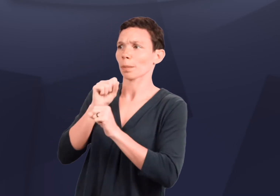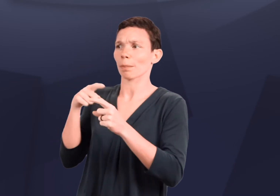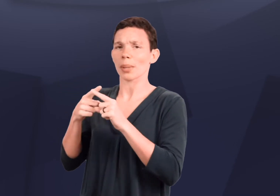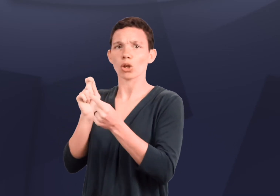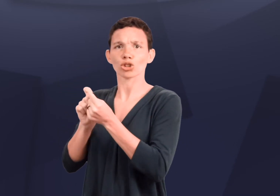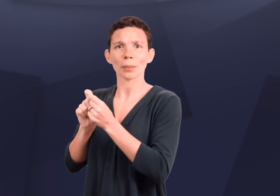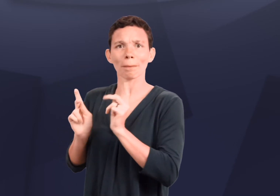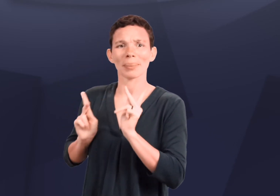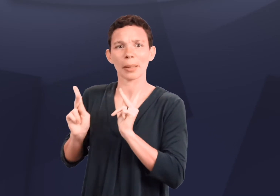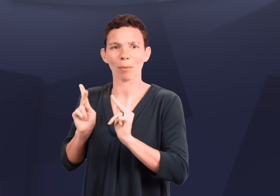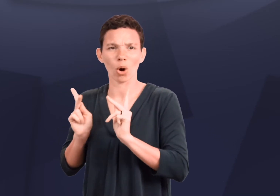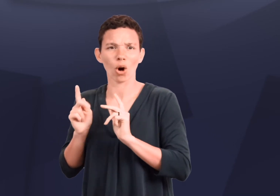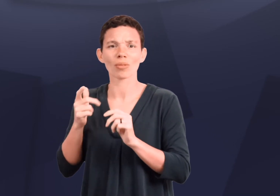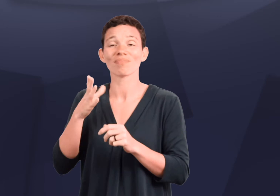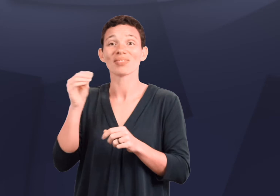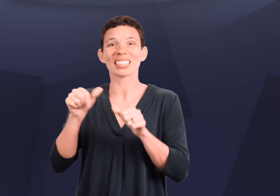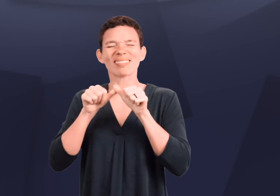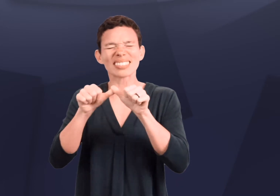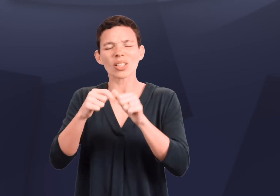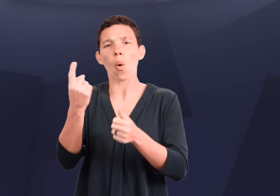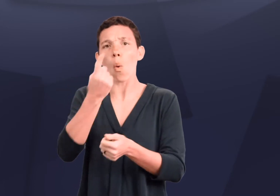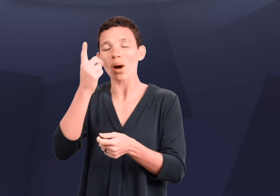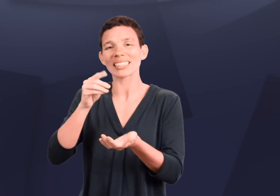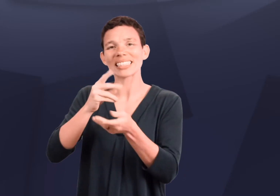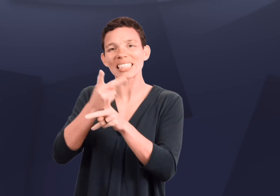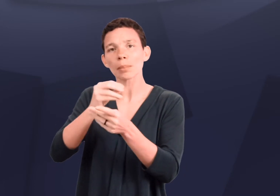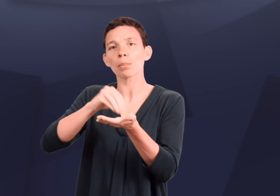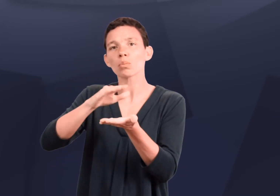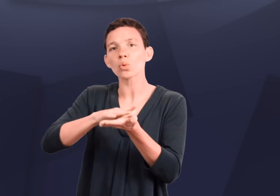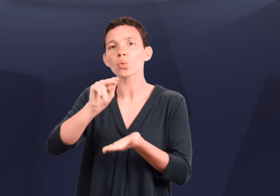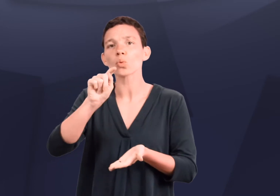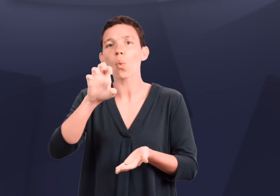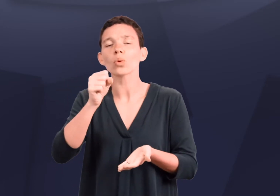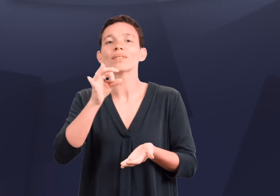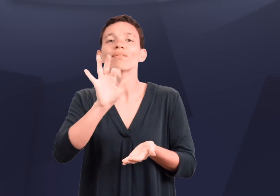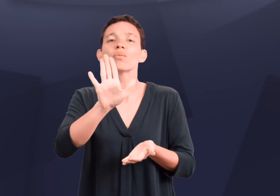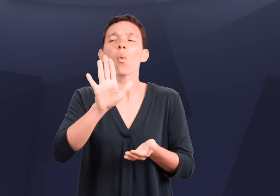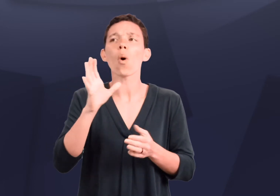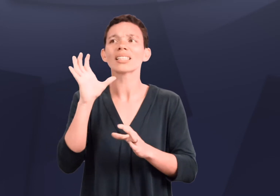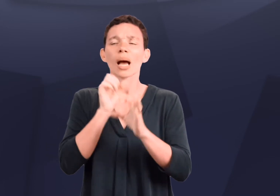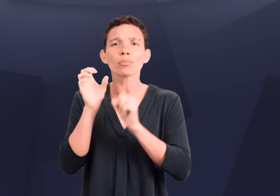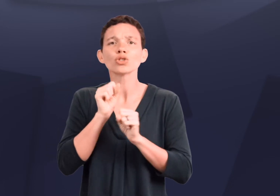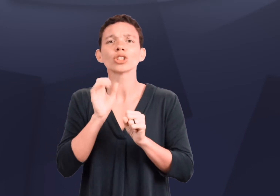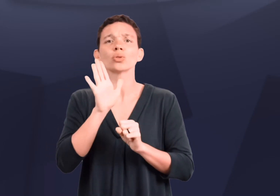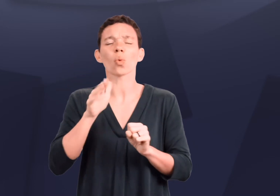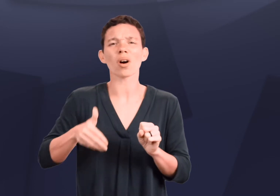If you were there in the room, what thoughts and feelings would arise? Write down a few notes.